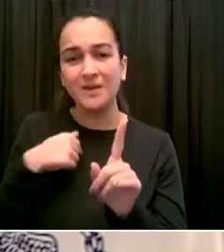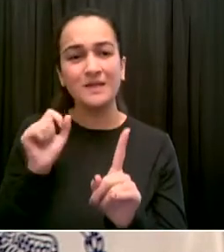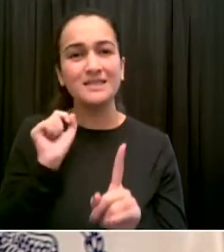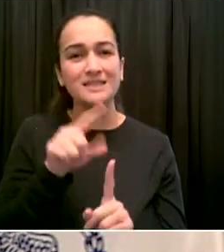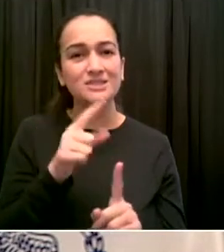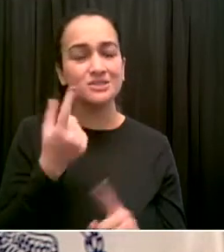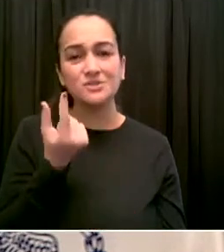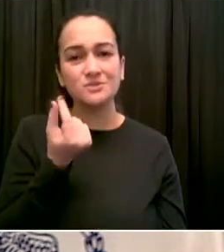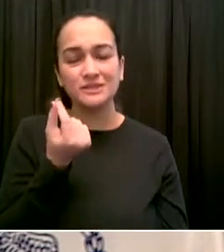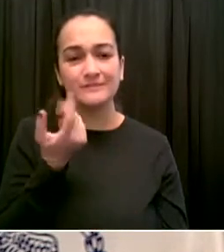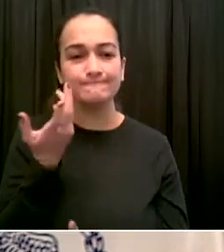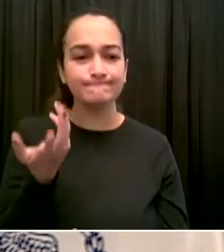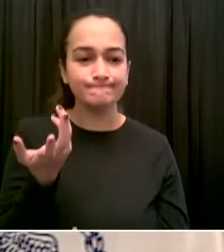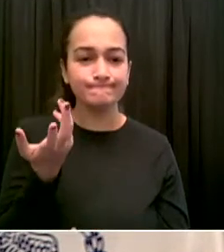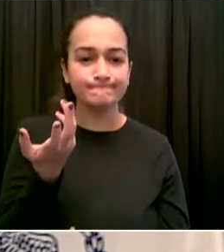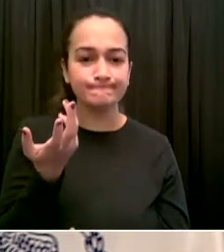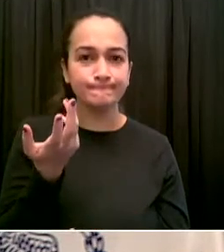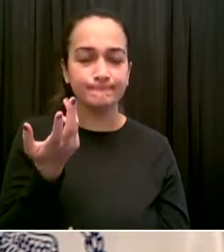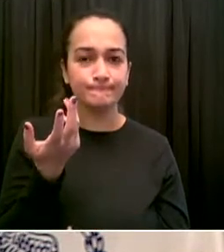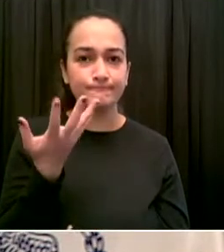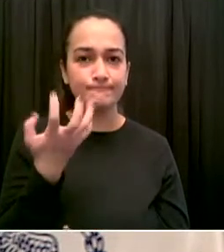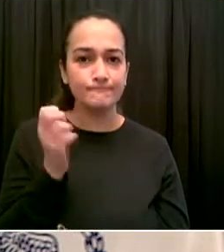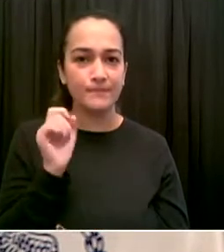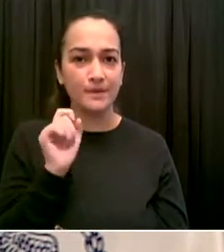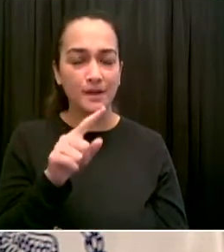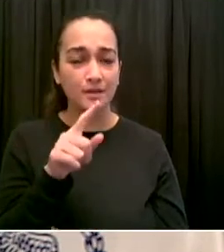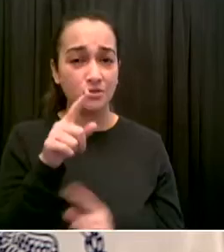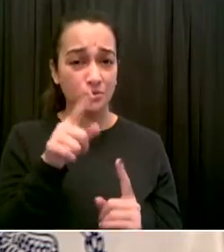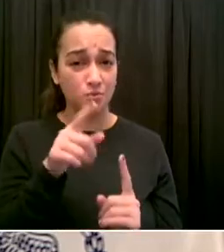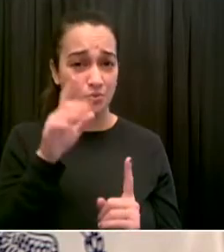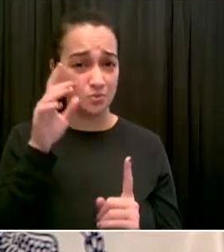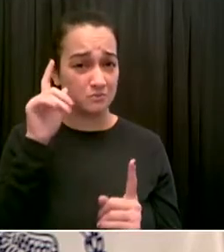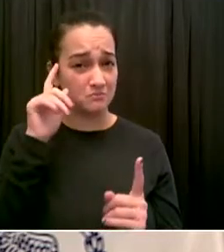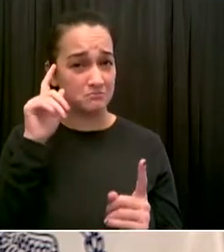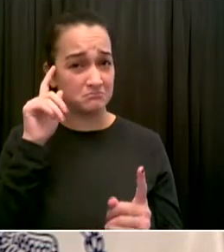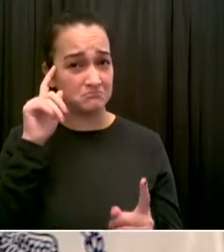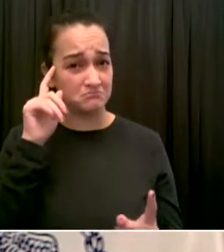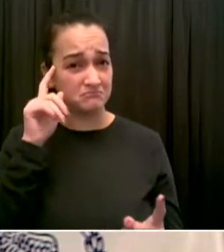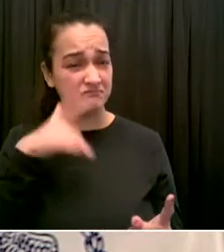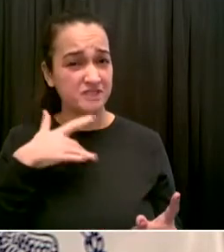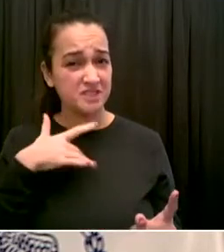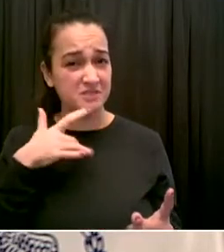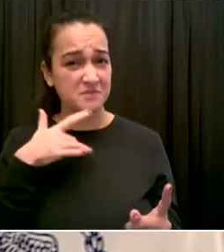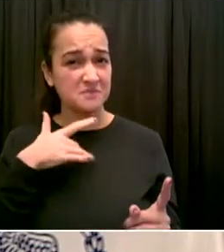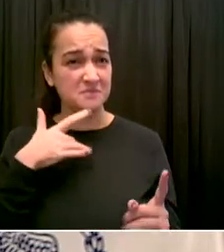I AWOM NERDING HOW THE CITY IS PREPARING FOR THOSE LIKELY